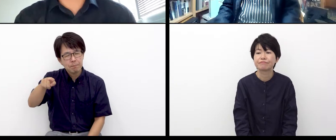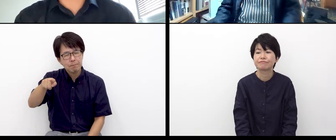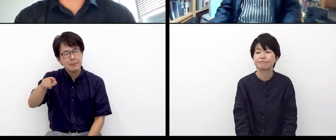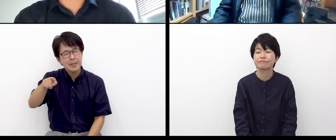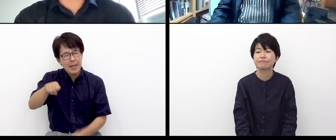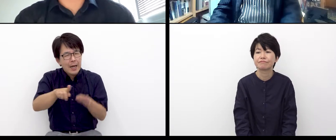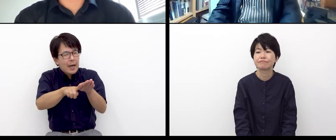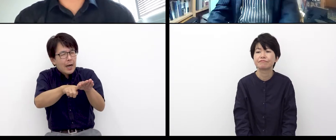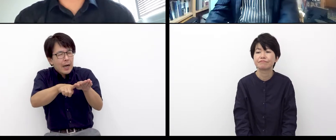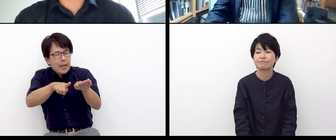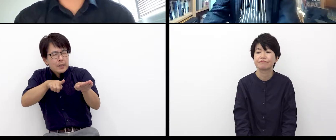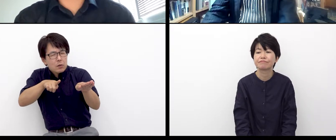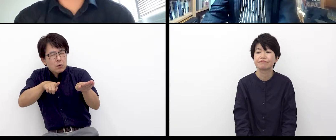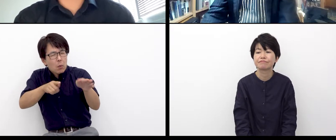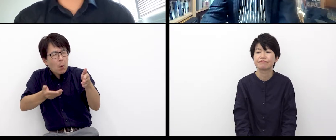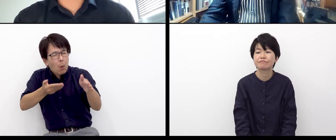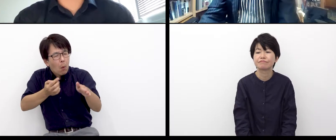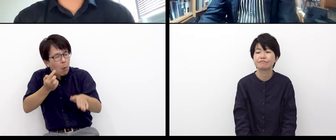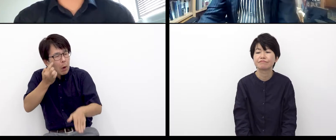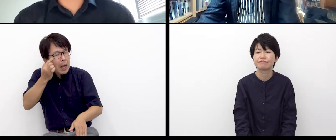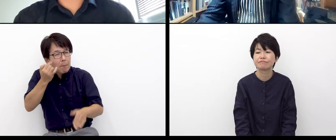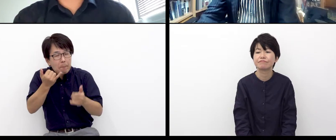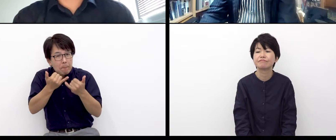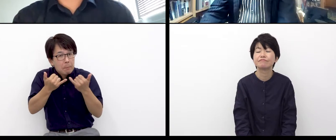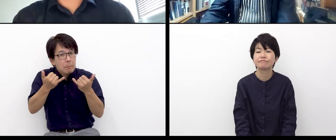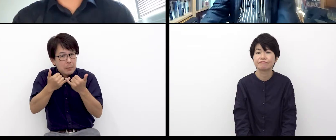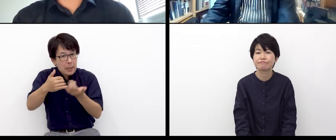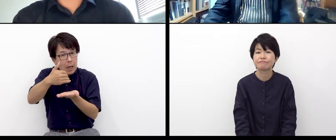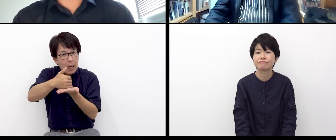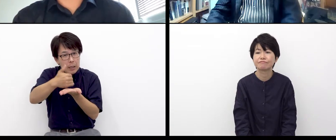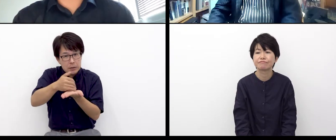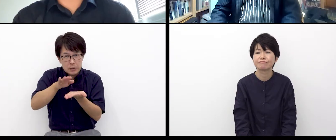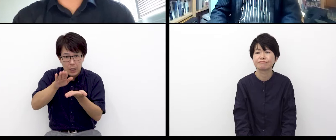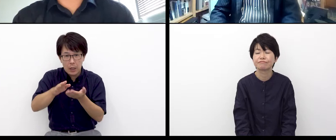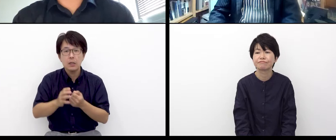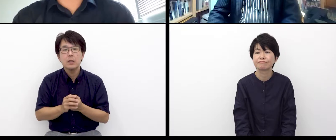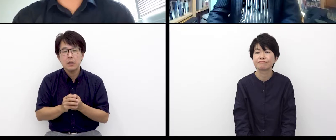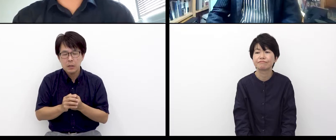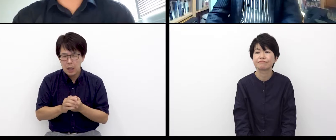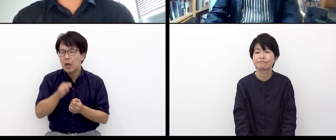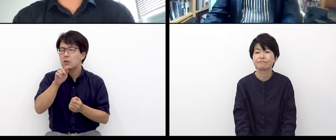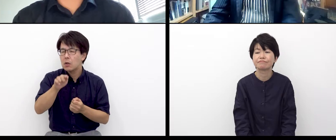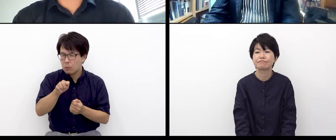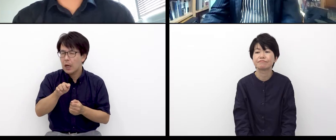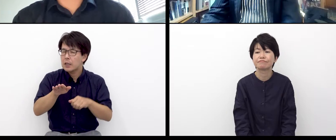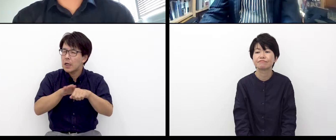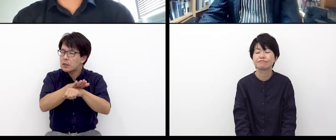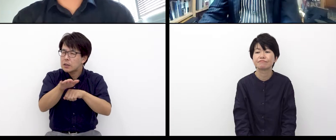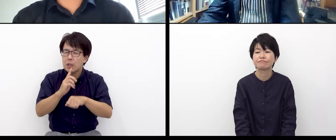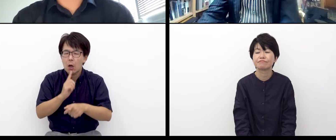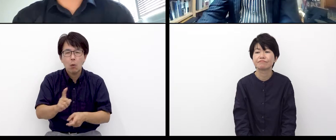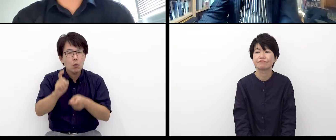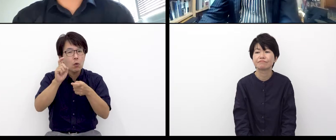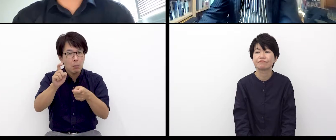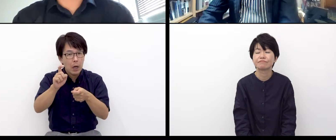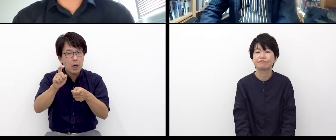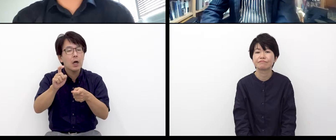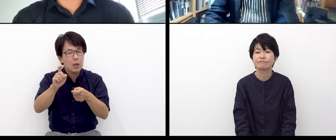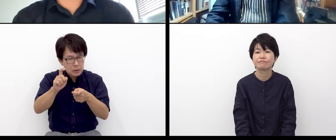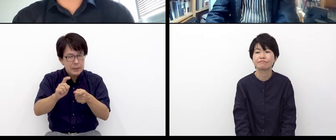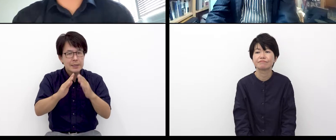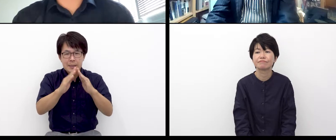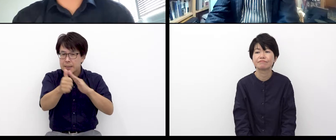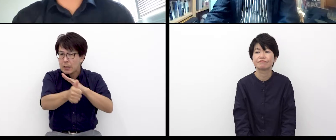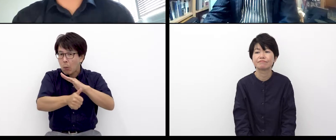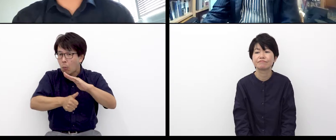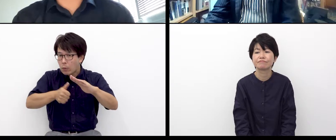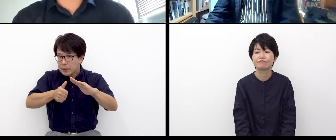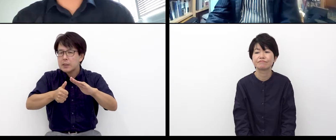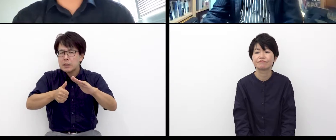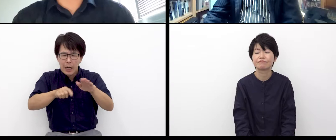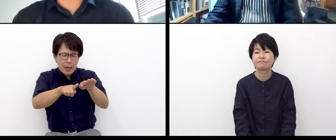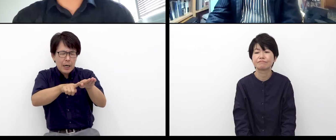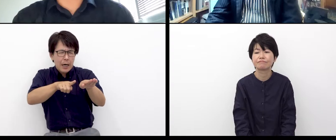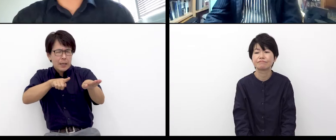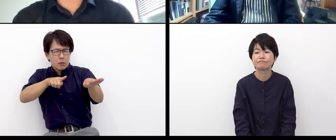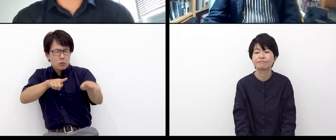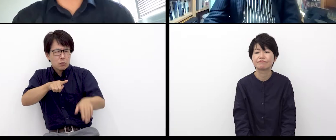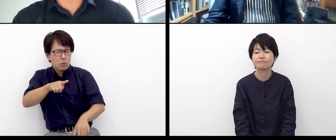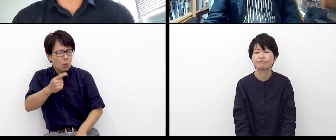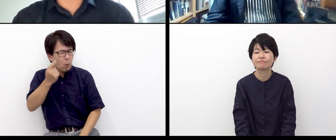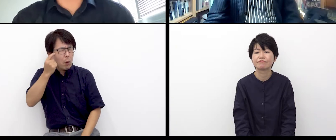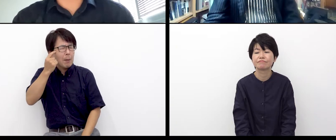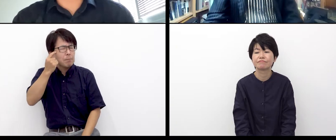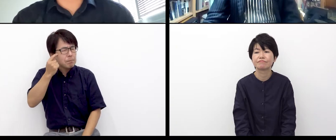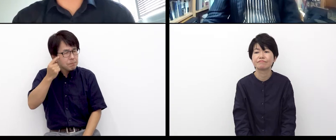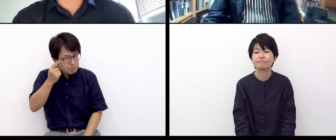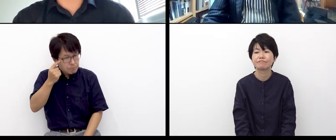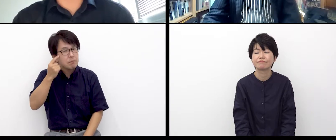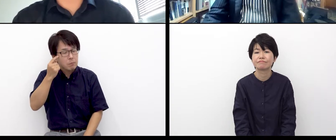I think it’s a keyword. Does the feeling of inferiority affect “hikikomori” people a lot?